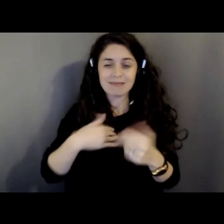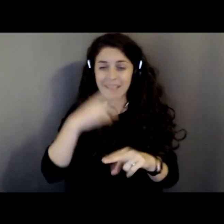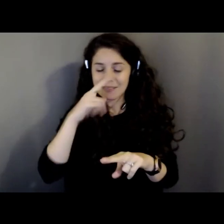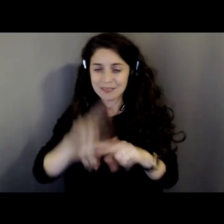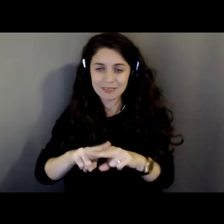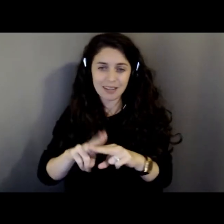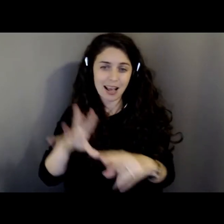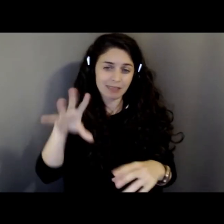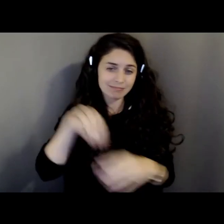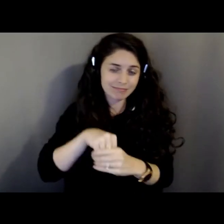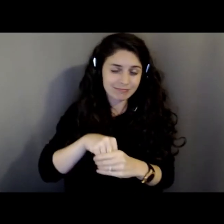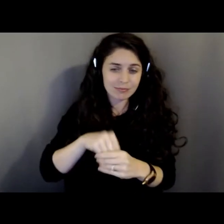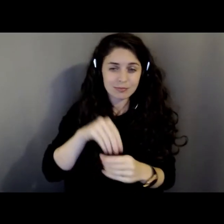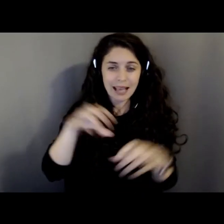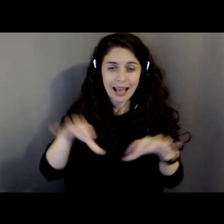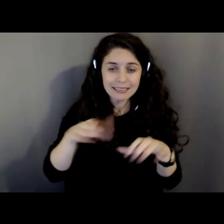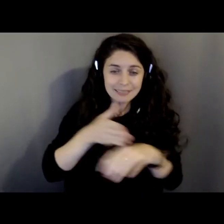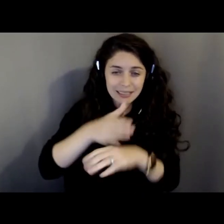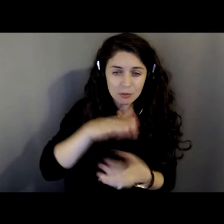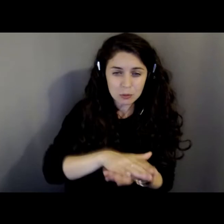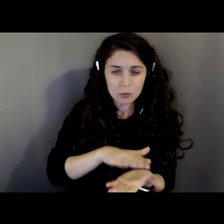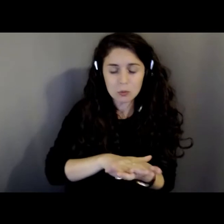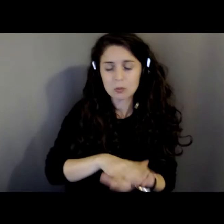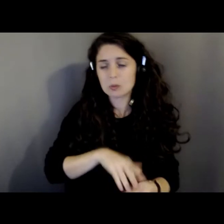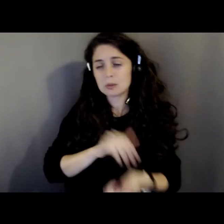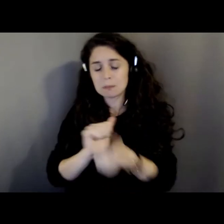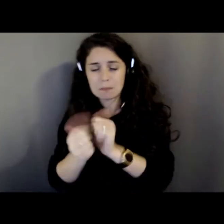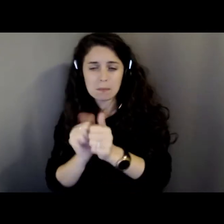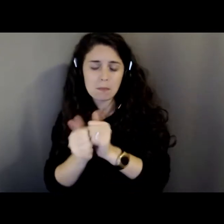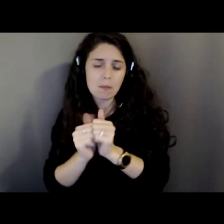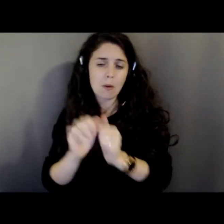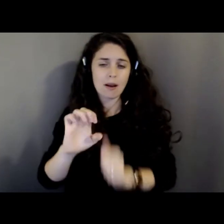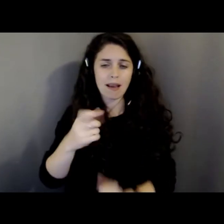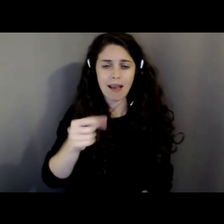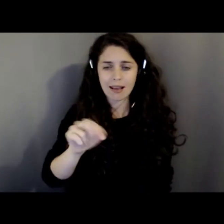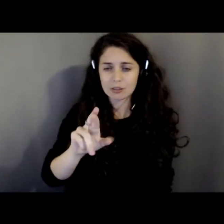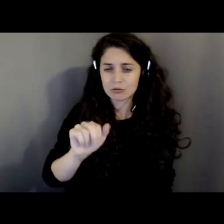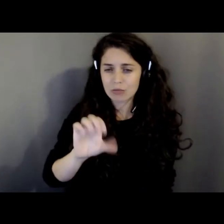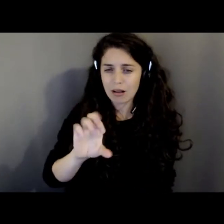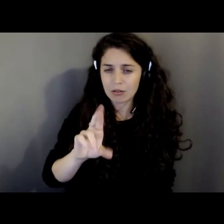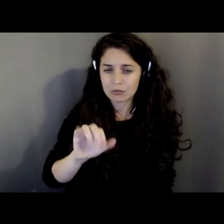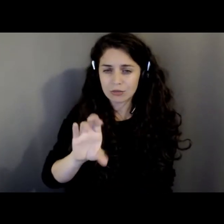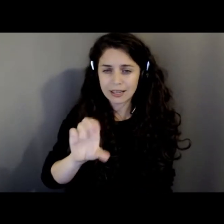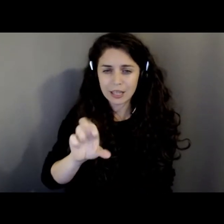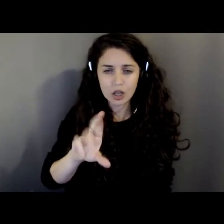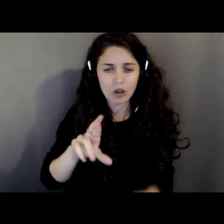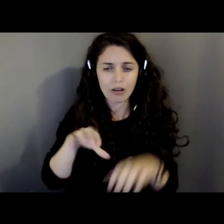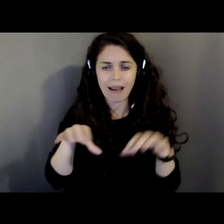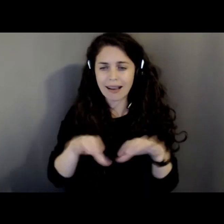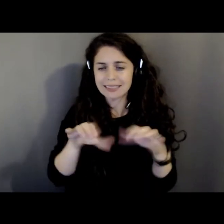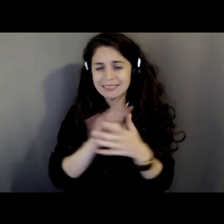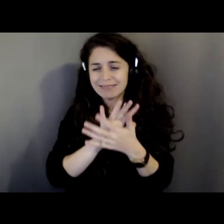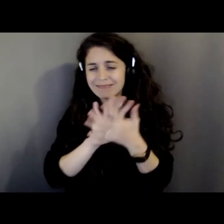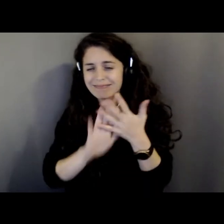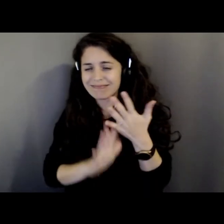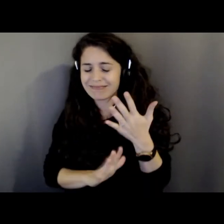after school activities, sports, extracurricular activities, etc. So really thinking about